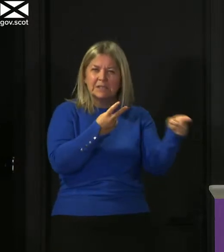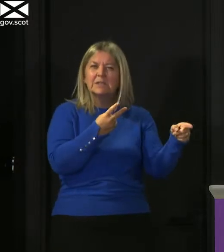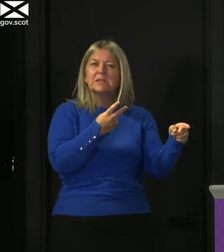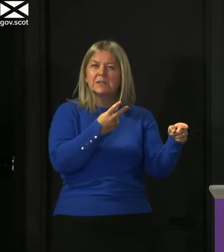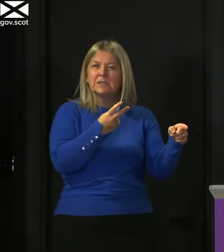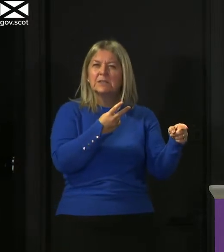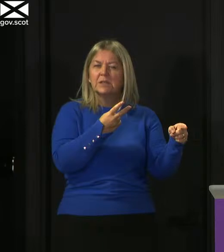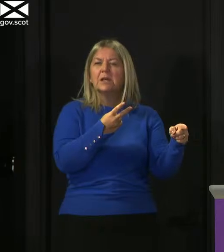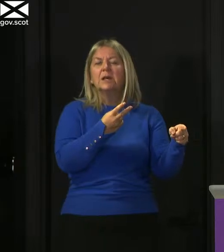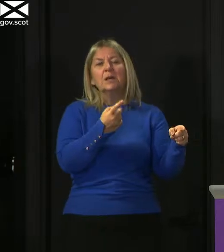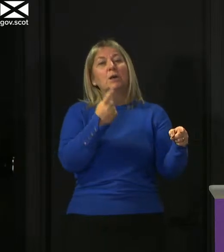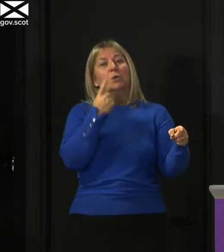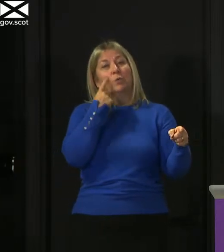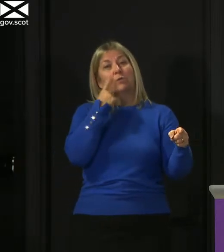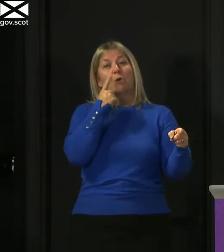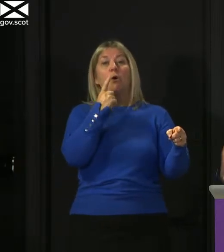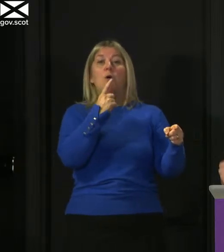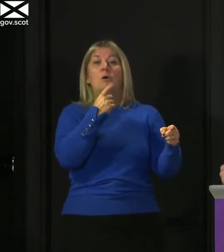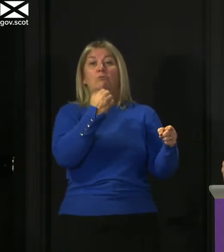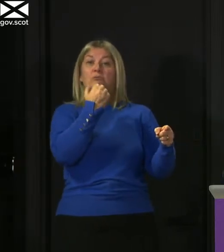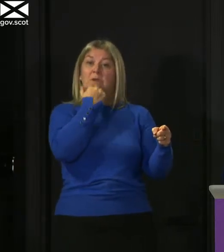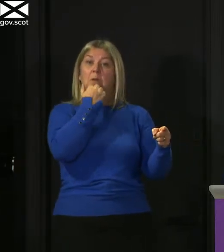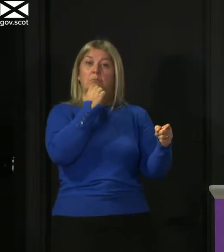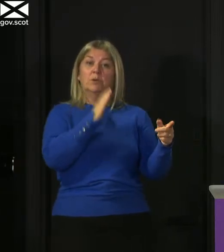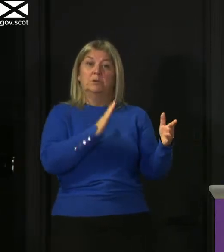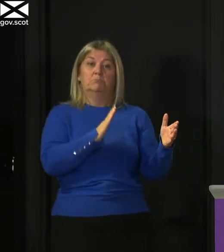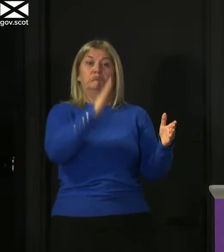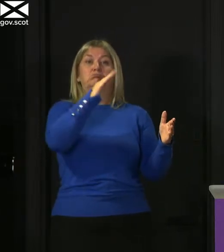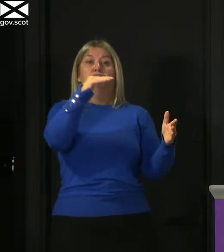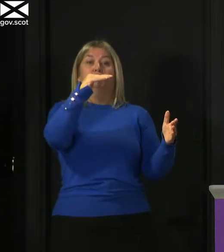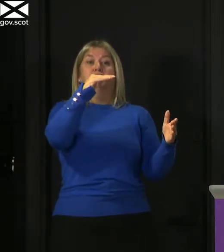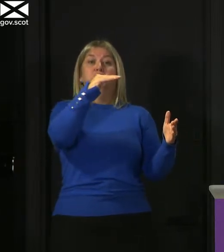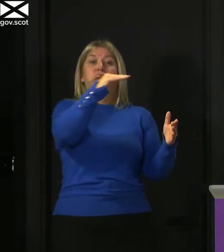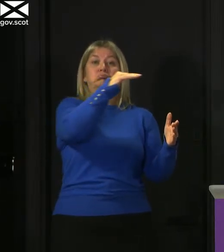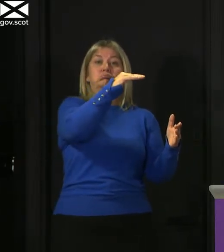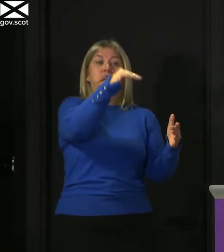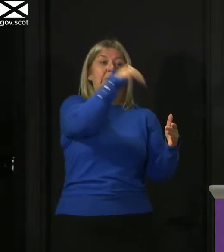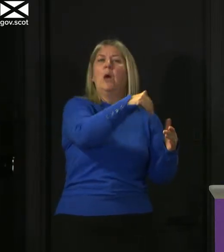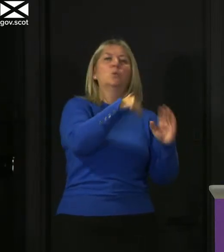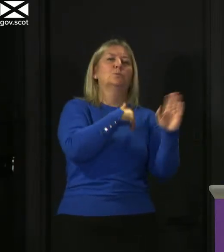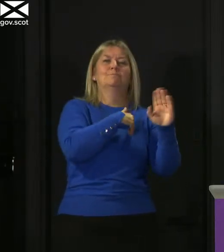blunting the growth of cases. So it wasn't sending them yet into decline but had slowed down the rate